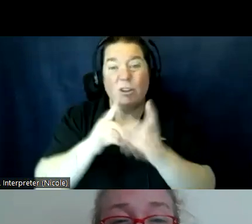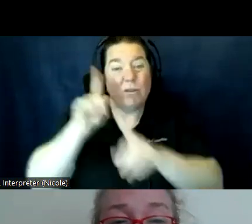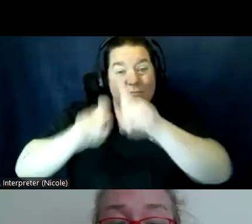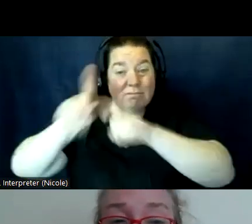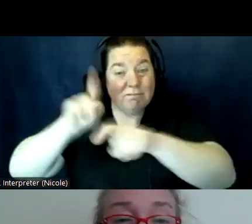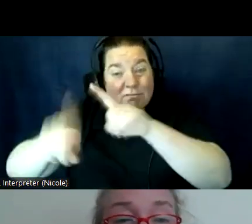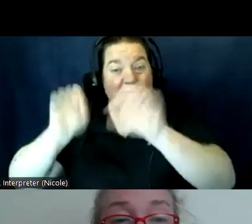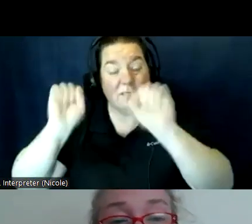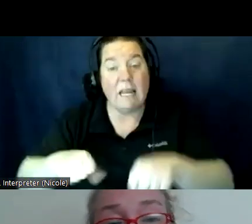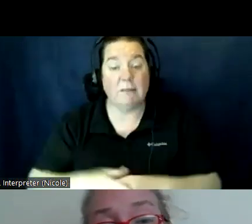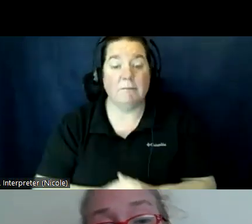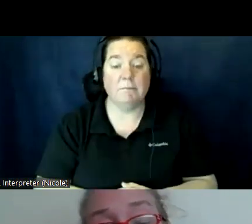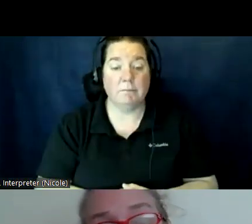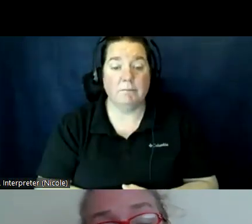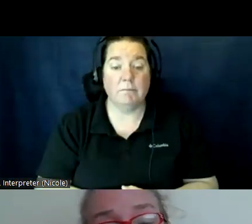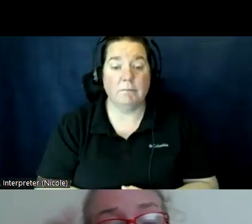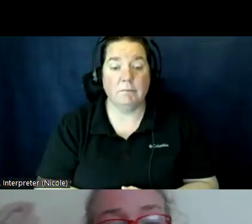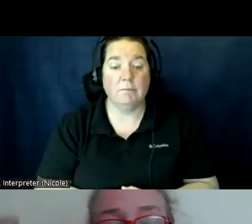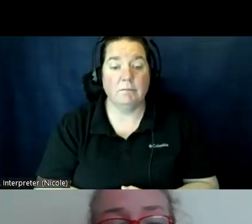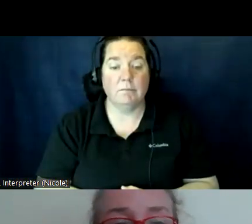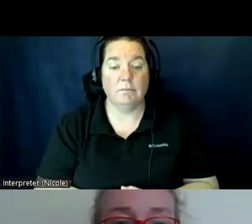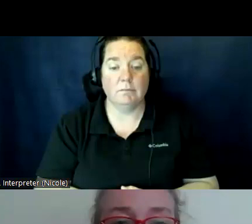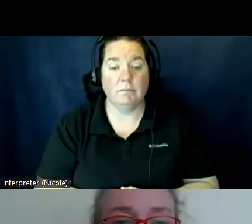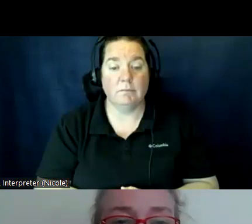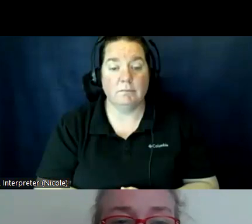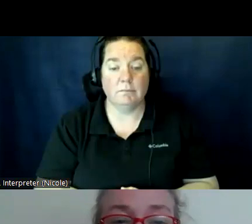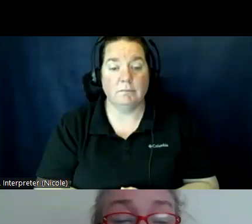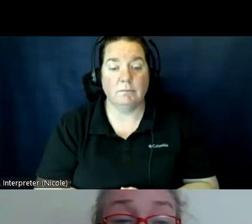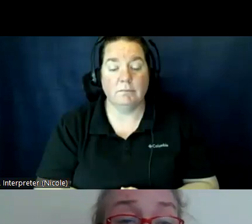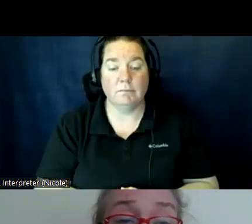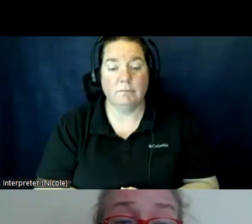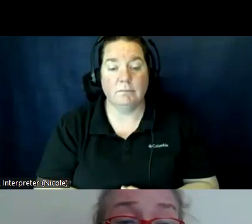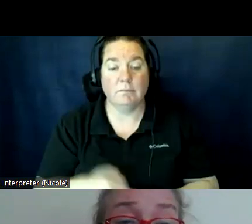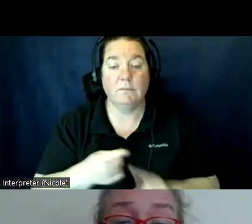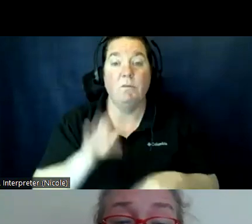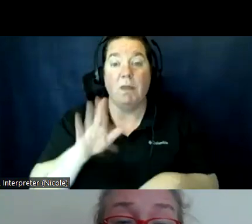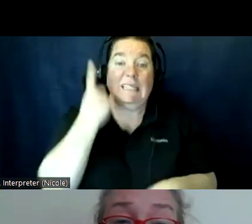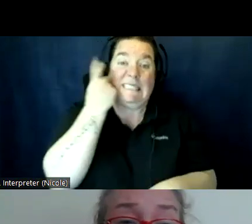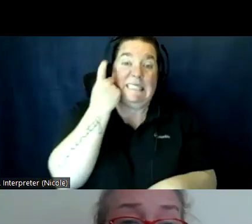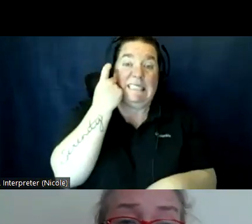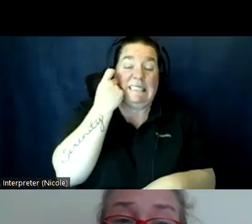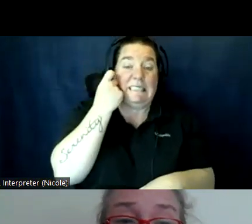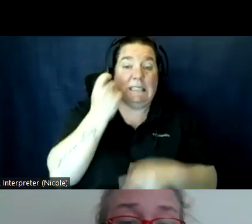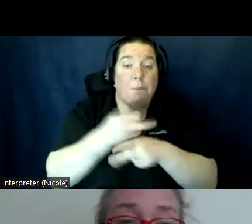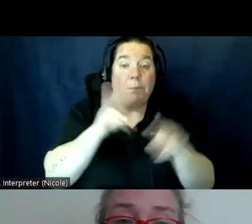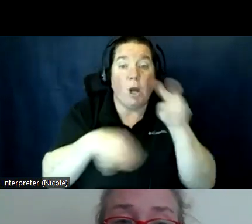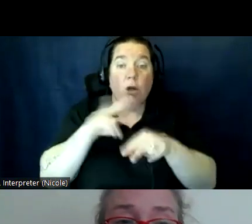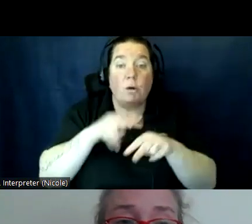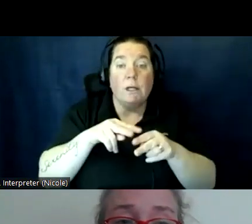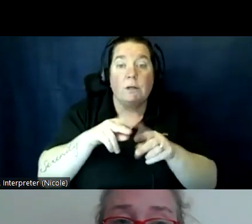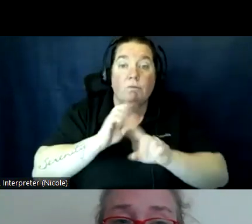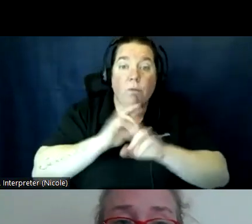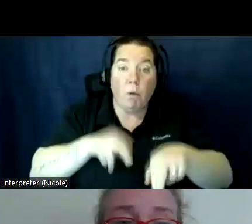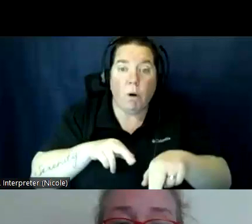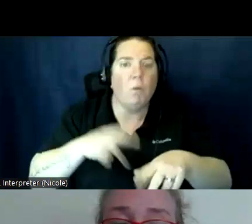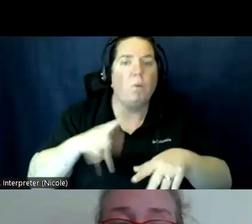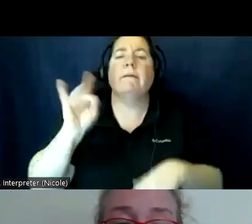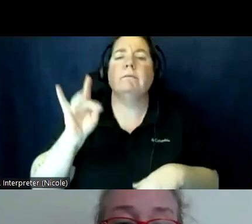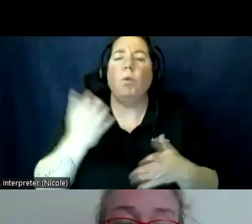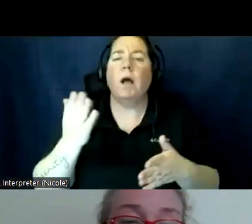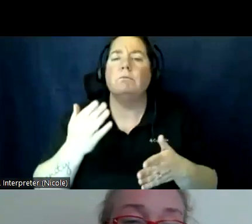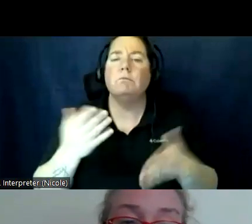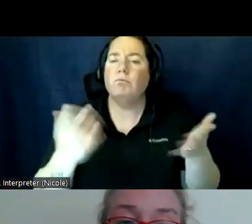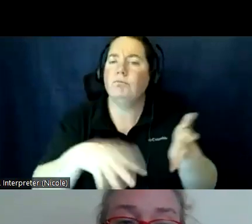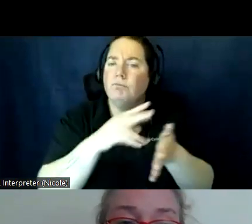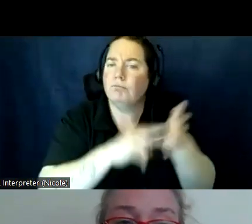about their latest monitoring report or findings. Folks are very transparent about